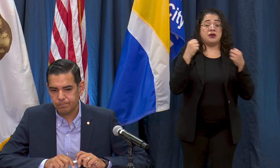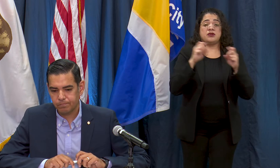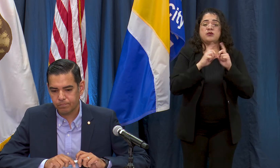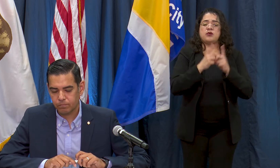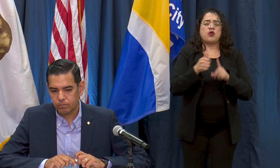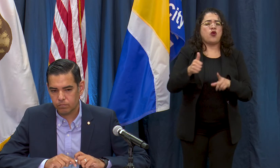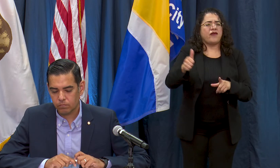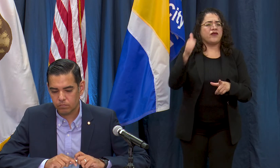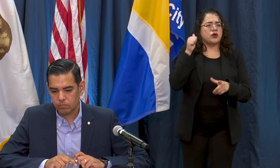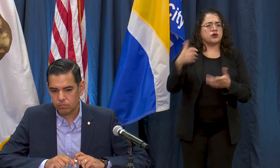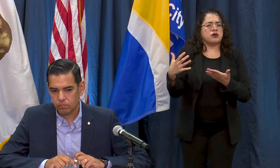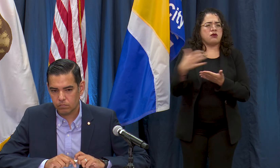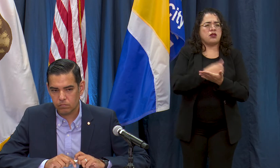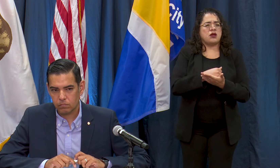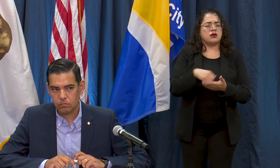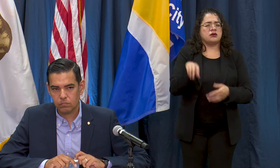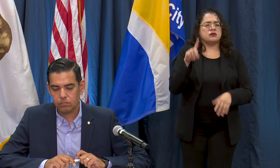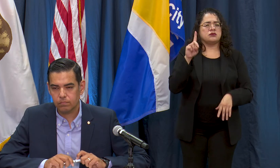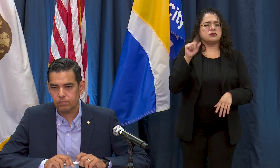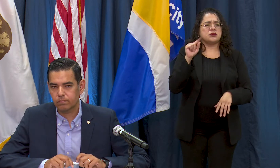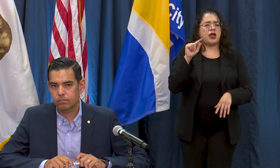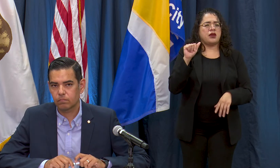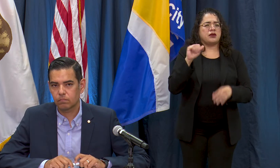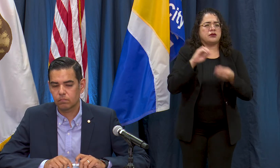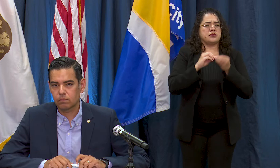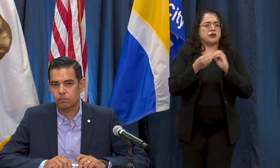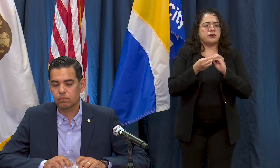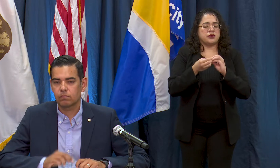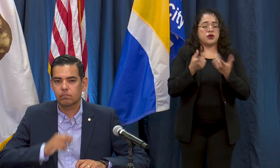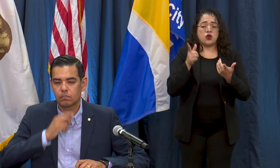Mayor is - you are in a position of leadership and influence why are you not